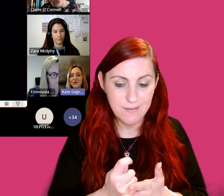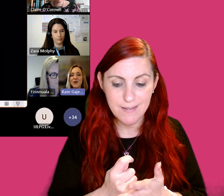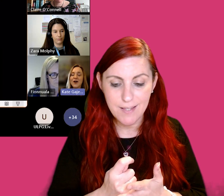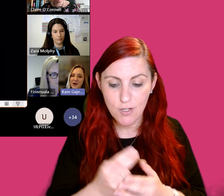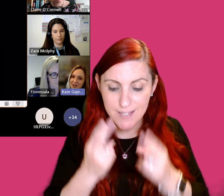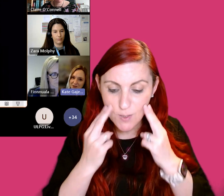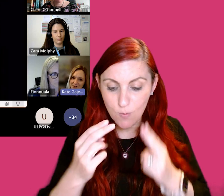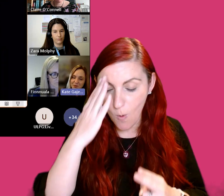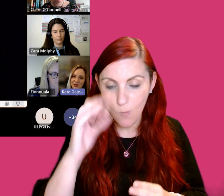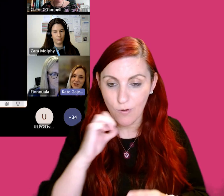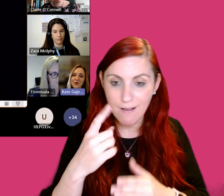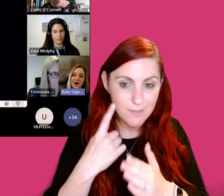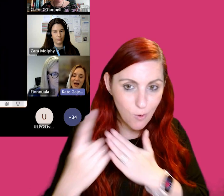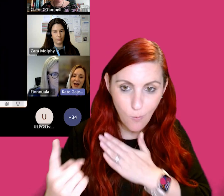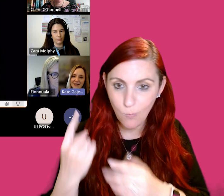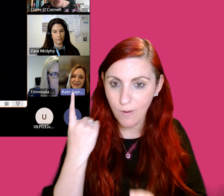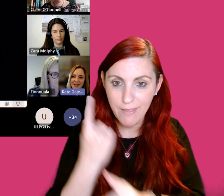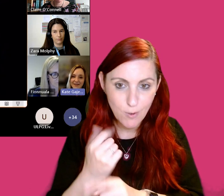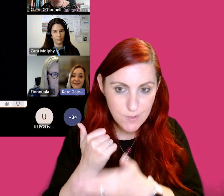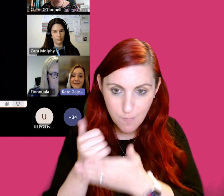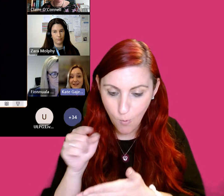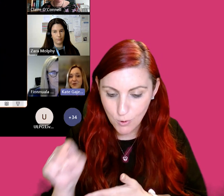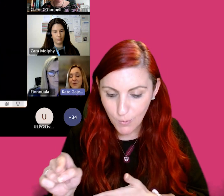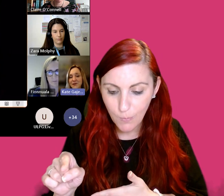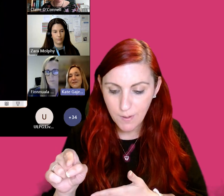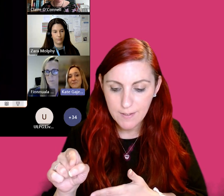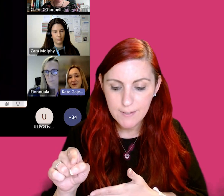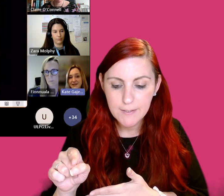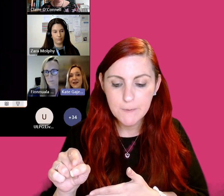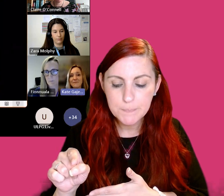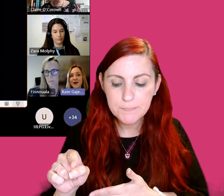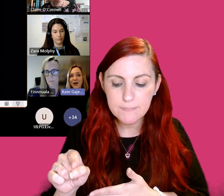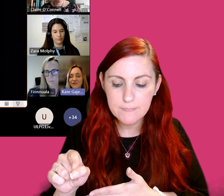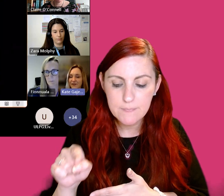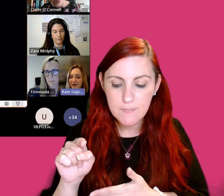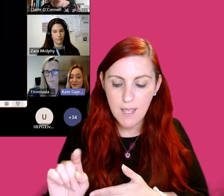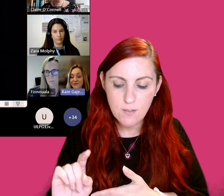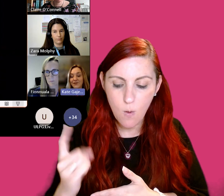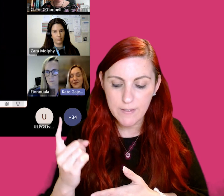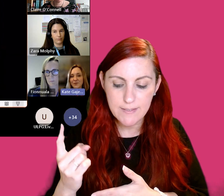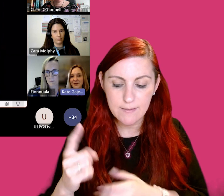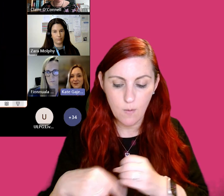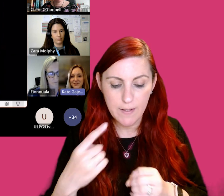you we are here to support you and and and that's probably the biggest aim of of involving women in